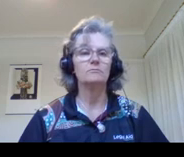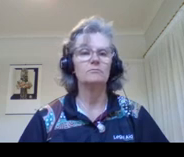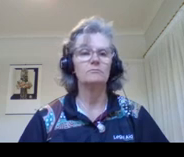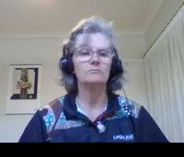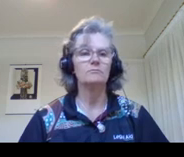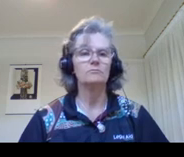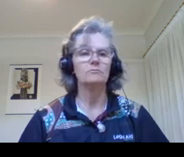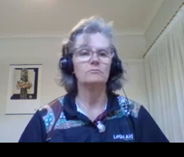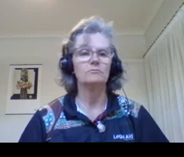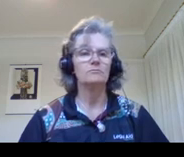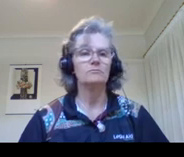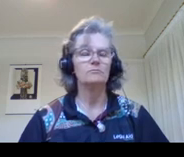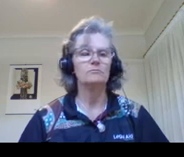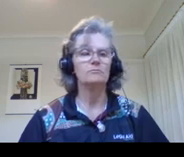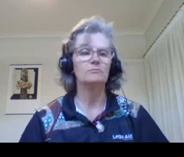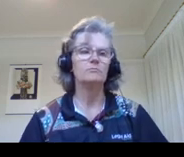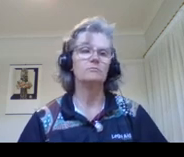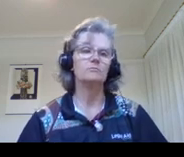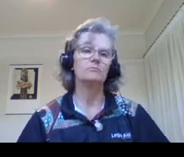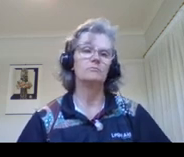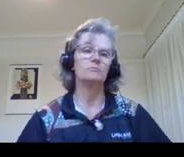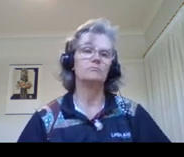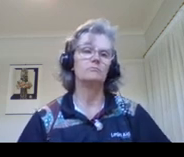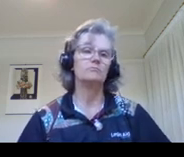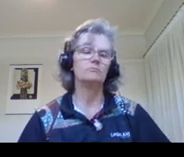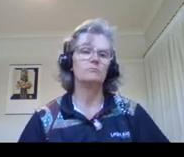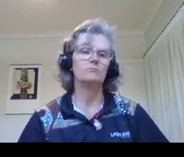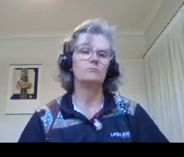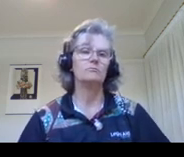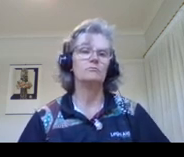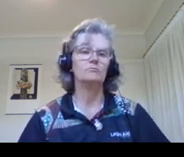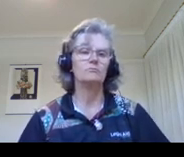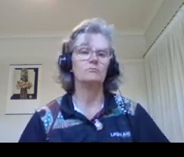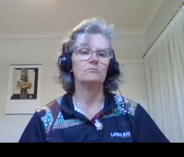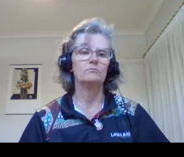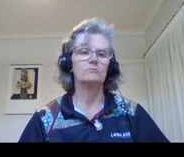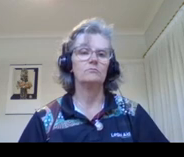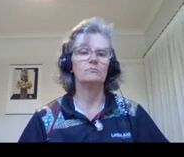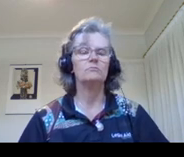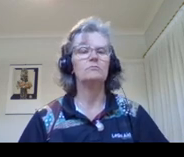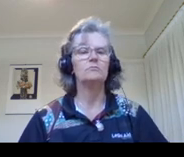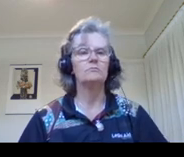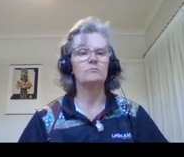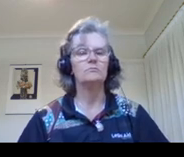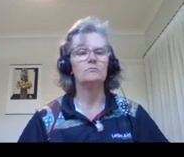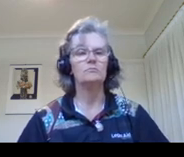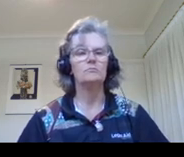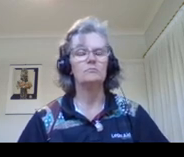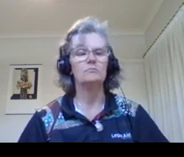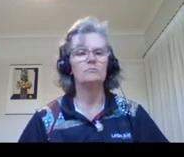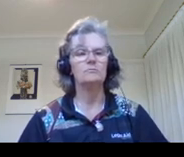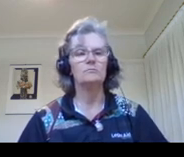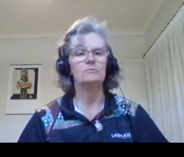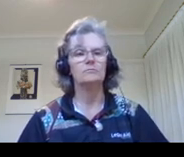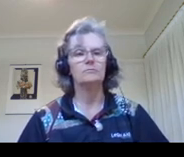Australia post it com it could come from various couriers company available in NSW so it can be